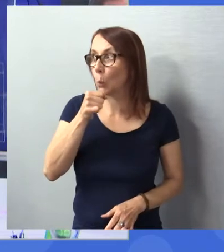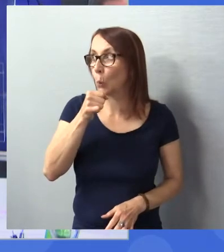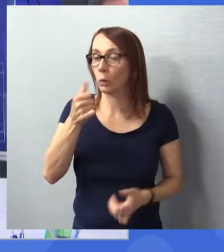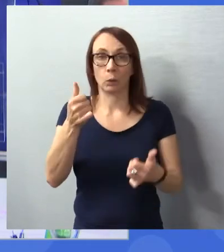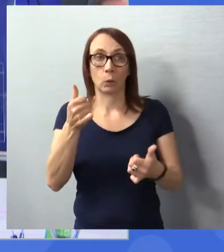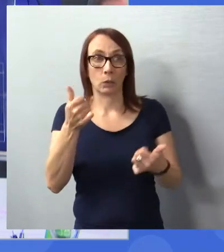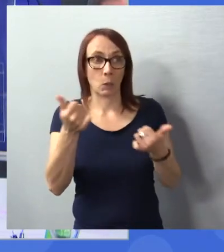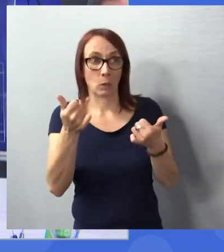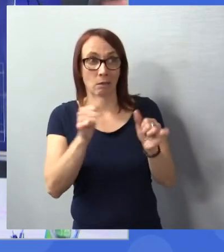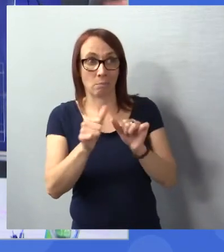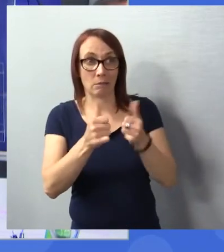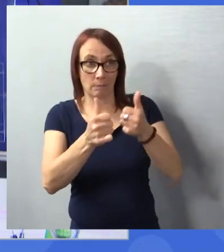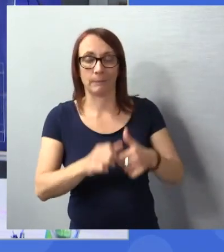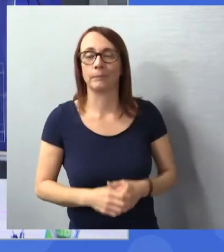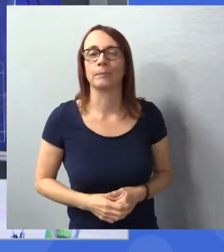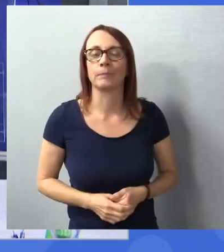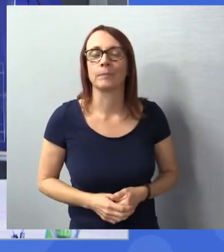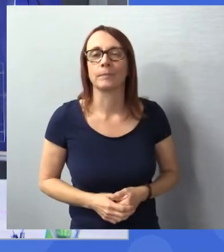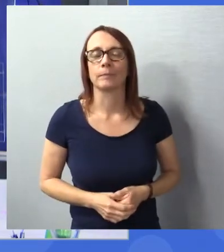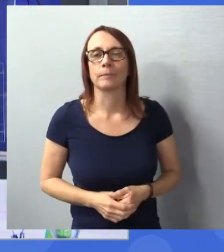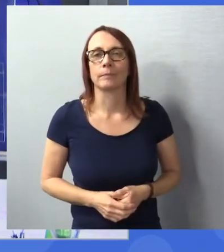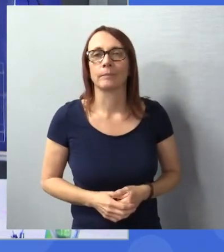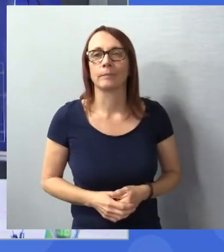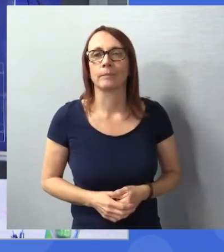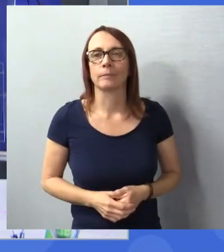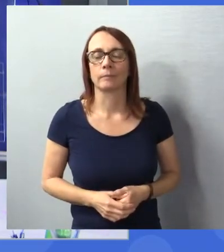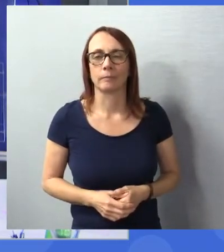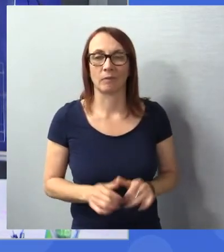you hear me now thank you very succinctly we looked at various